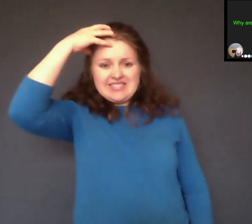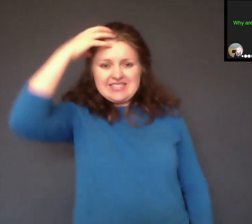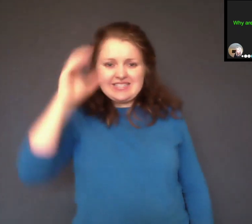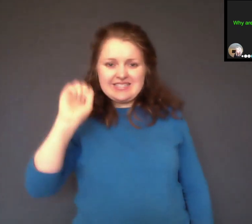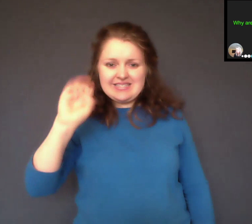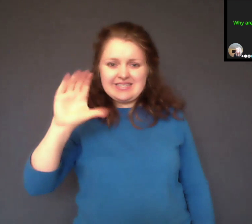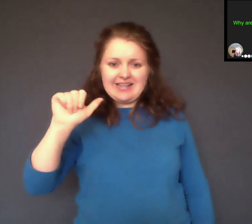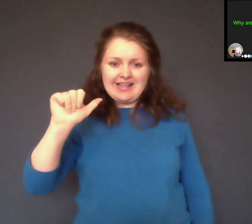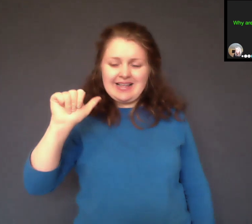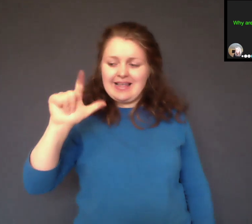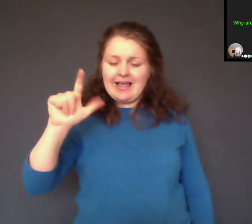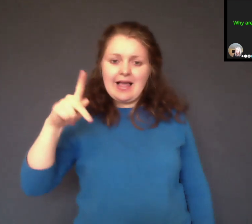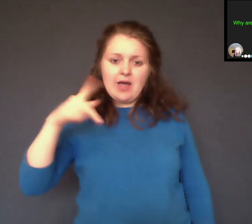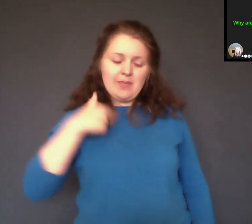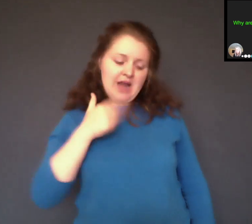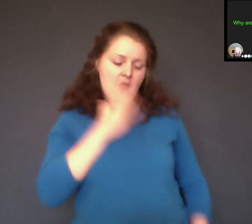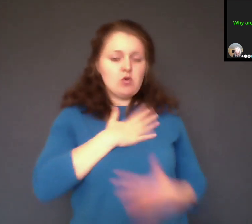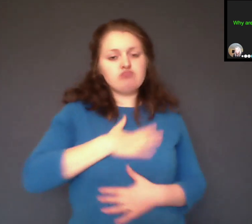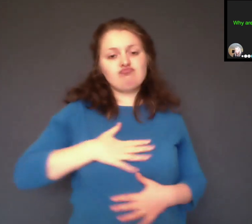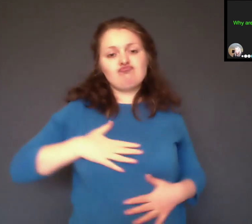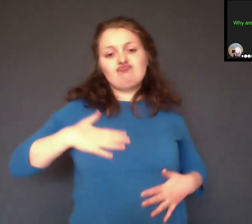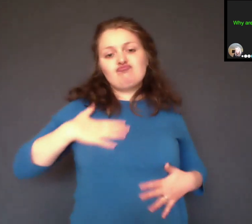harvey glanced in carna's direction the beast had stopped advancing